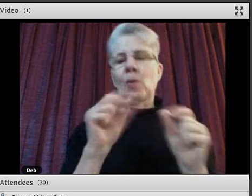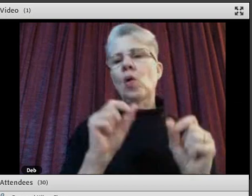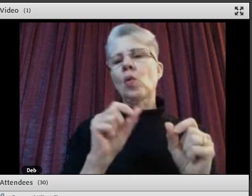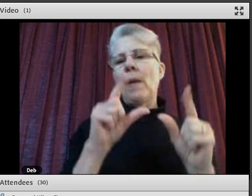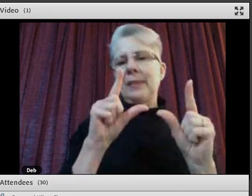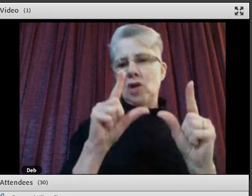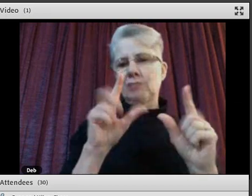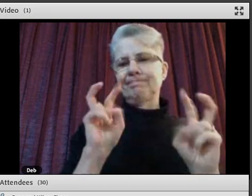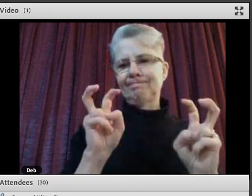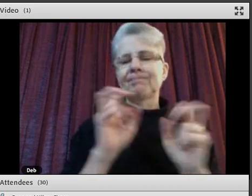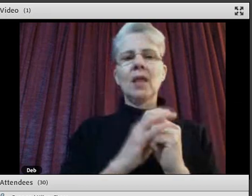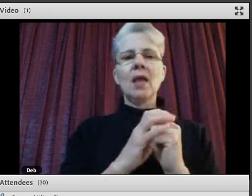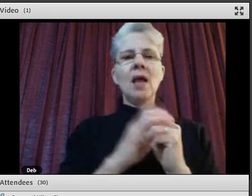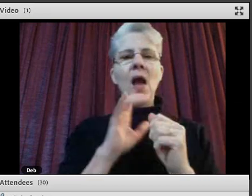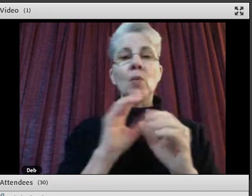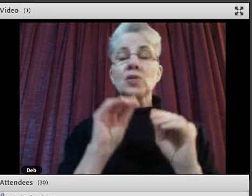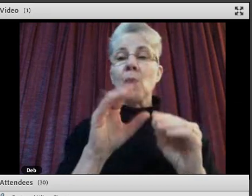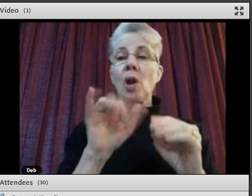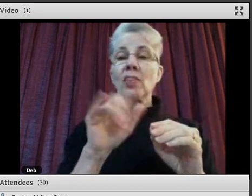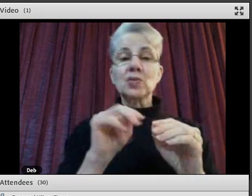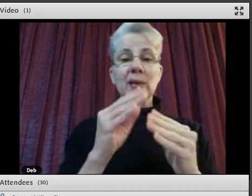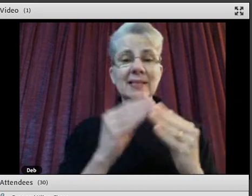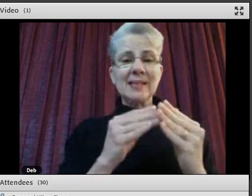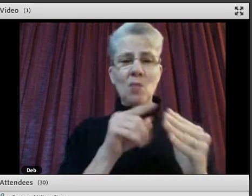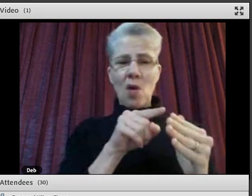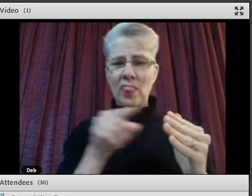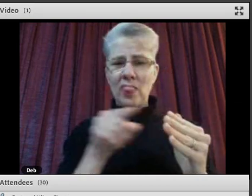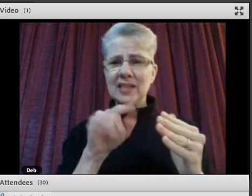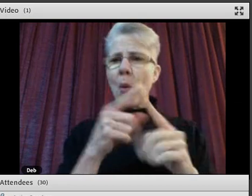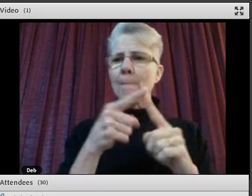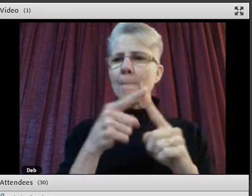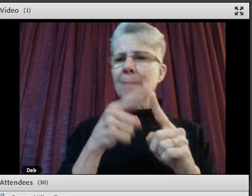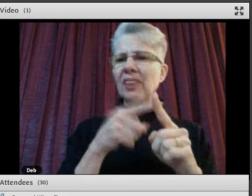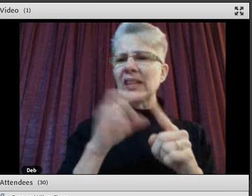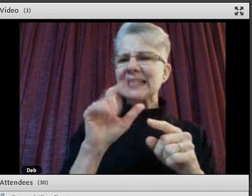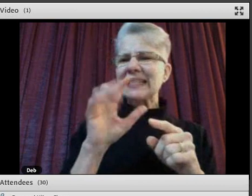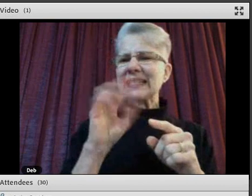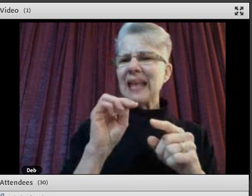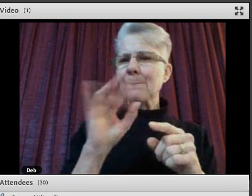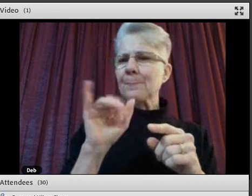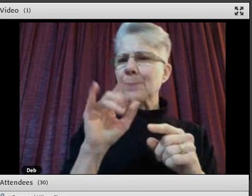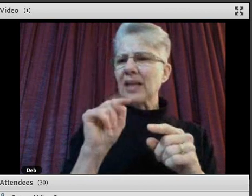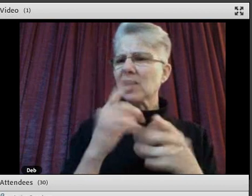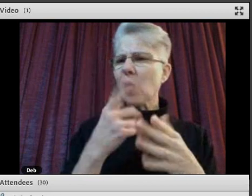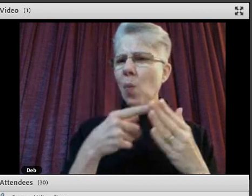I want you to put somewhere on this continuum, what is your monthly S.T.E.A.M. budget like? Somewhere from "What budget?"